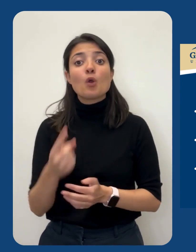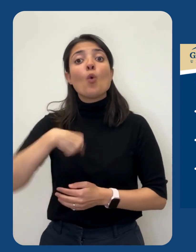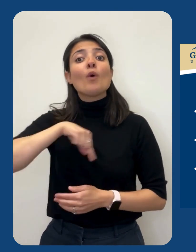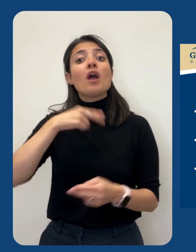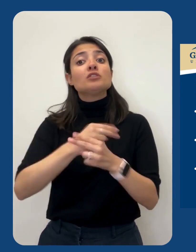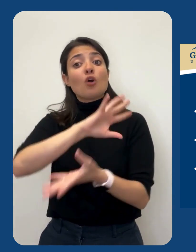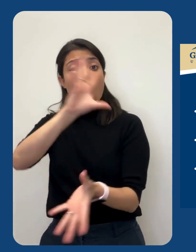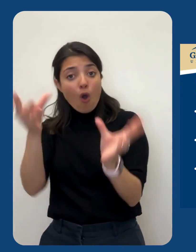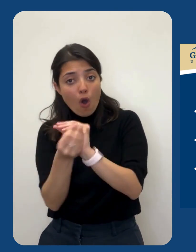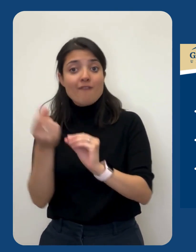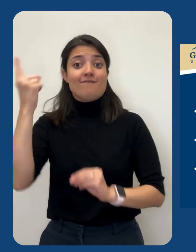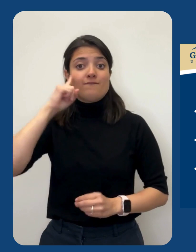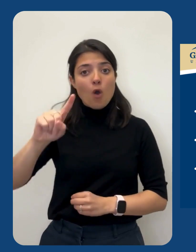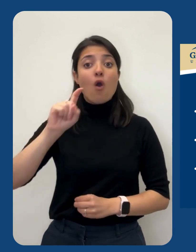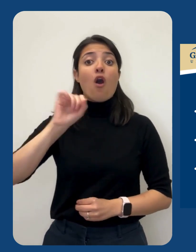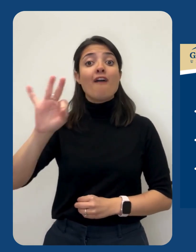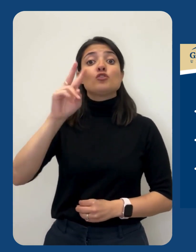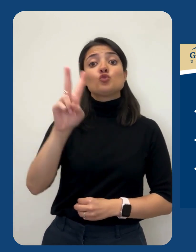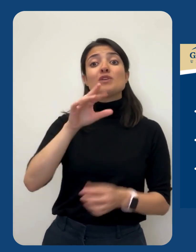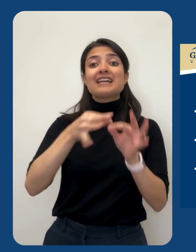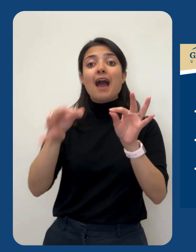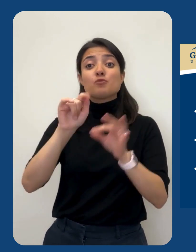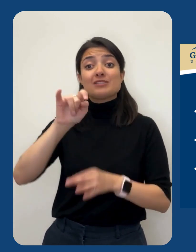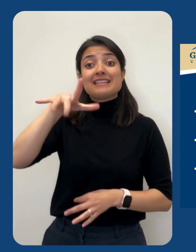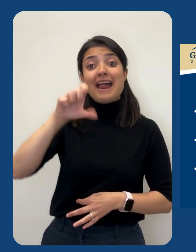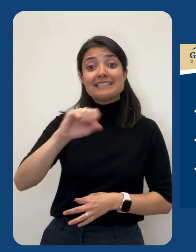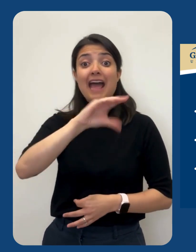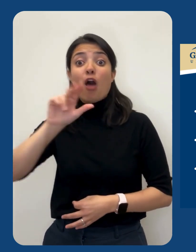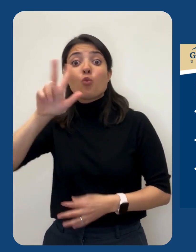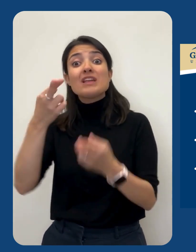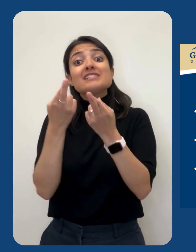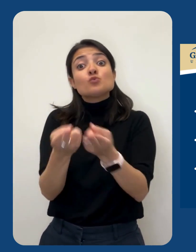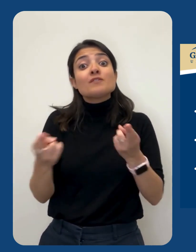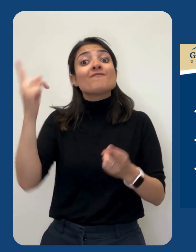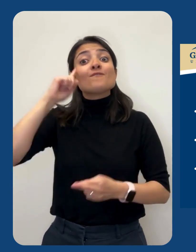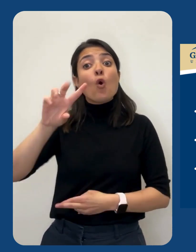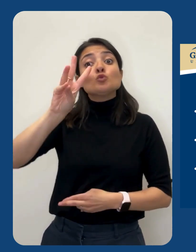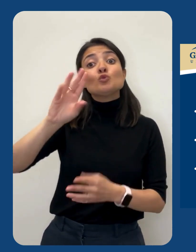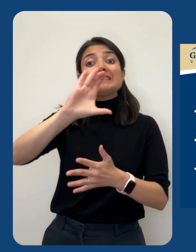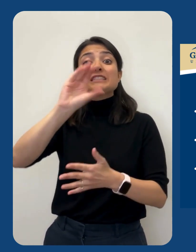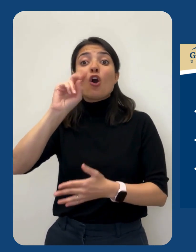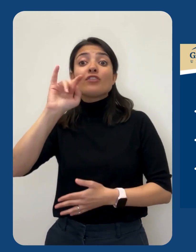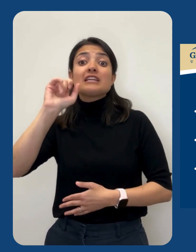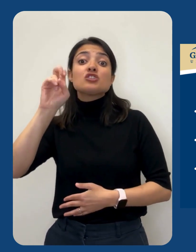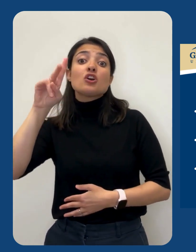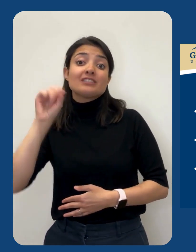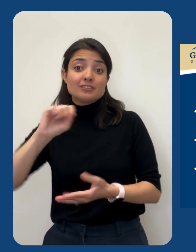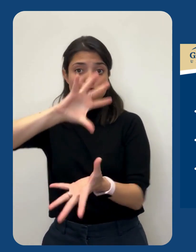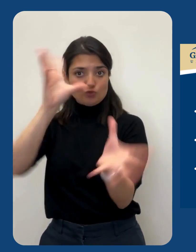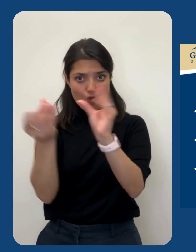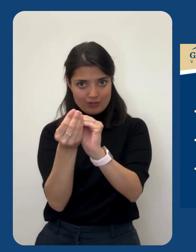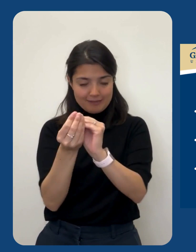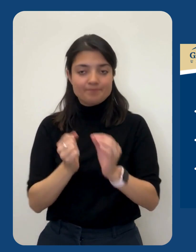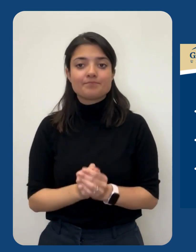We used all permutations of 2 caption styles and 3 sources for 6 conditions total.